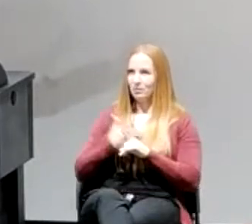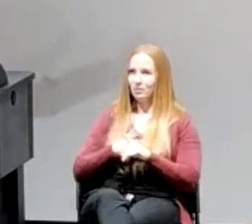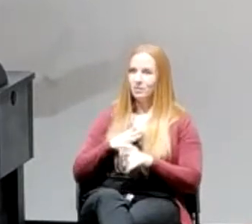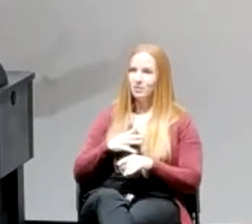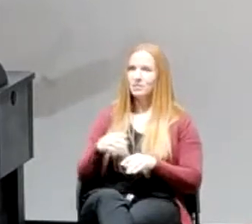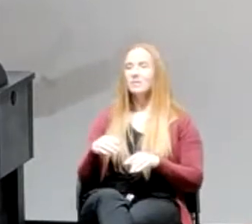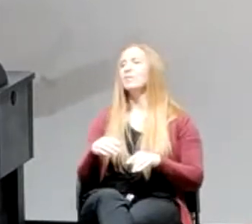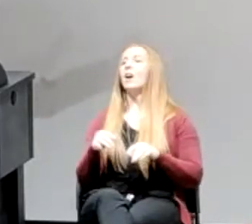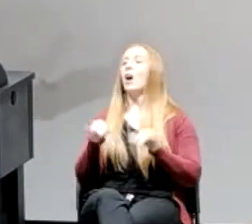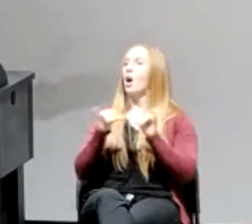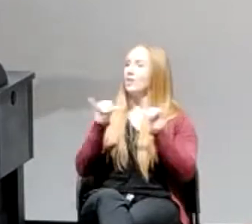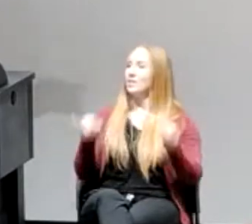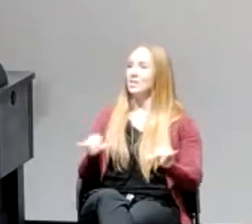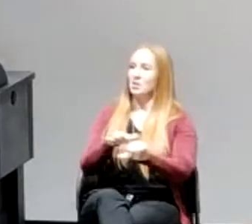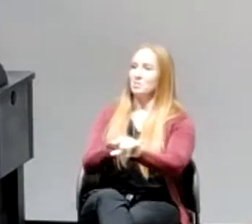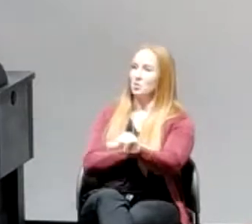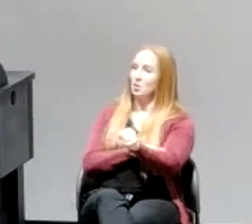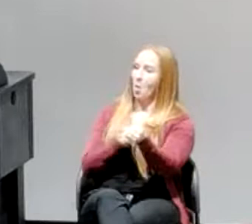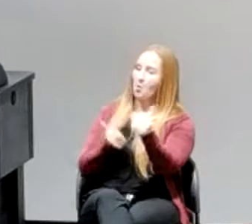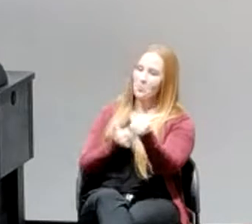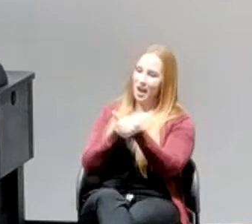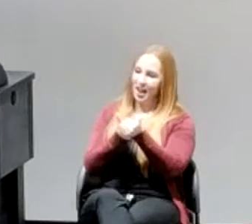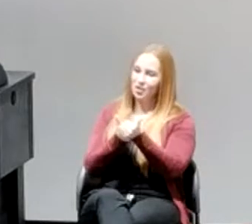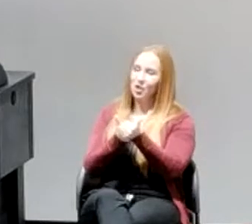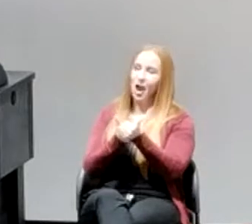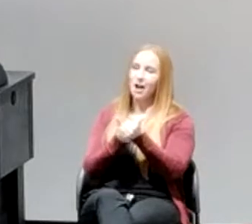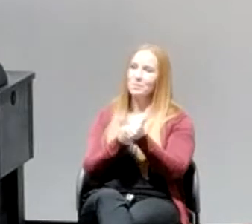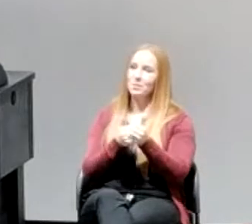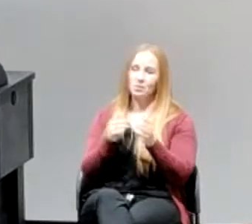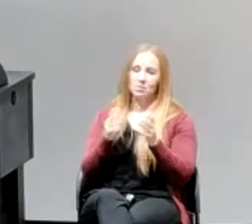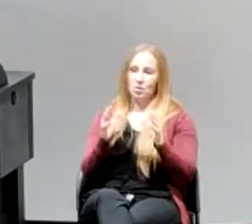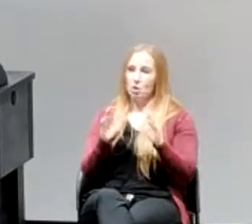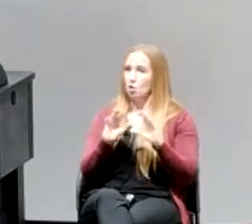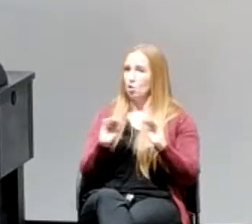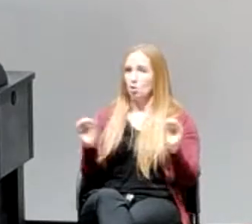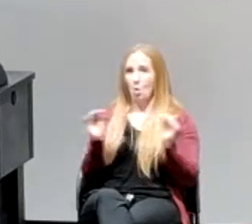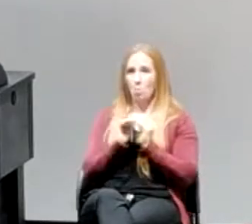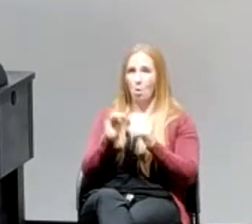bit baffling that like three months off school to go and harvest the fields that were now way back then.